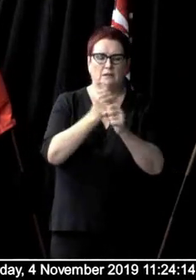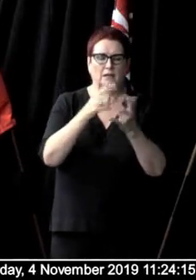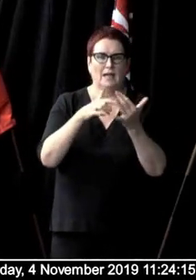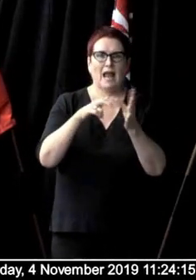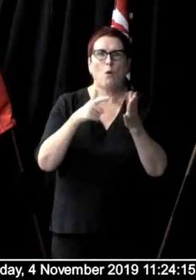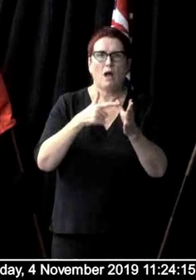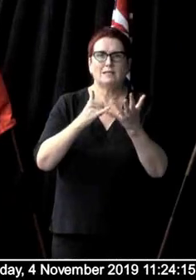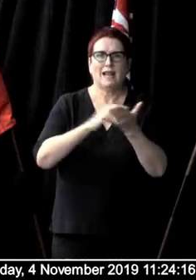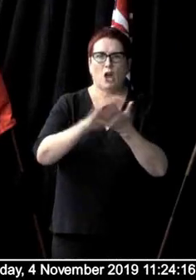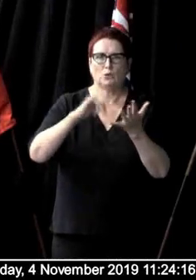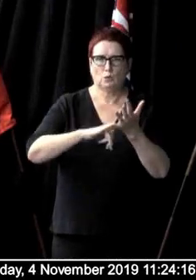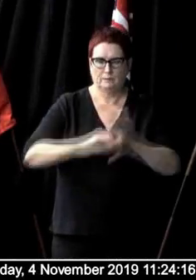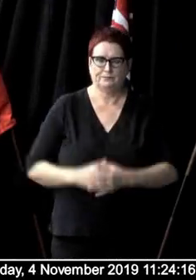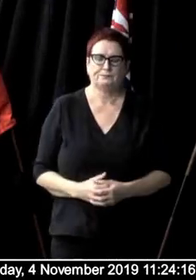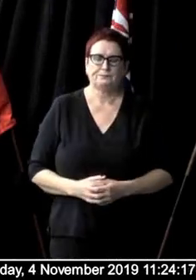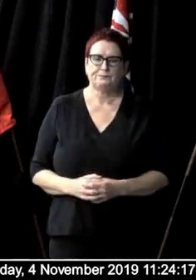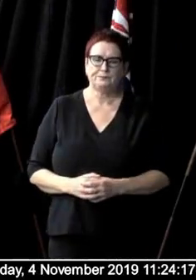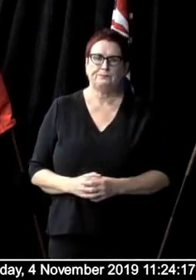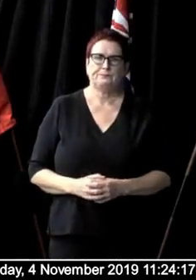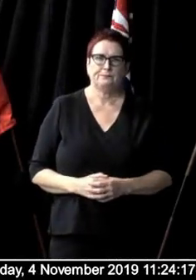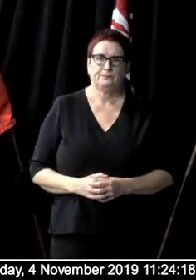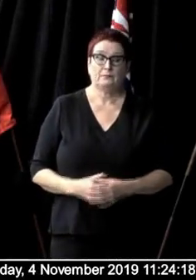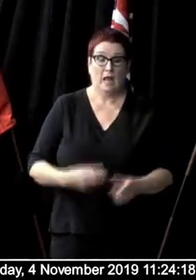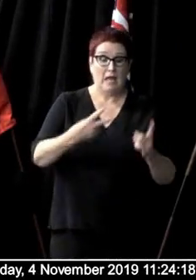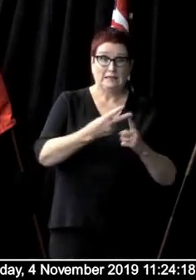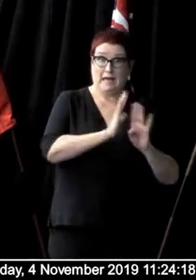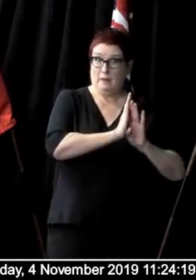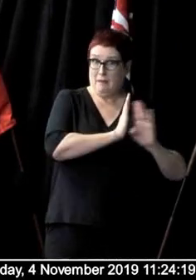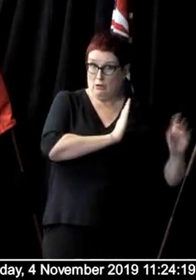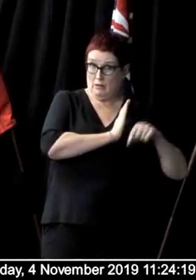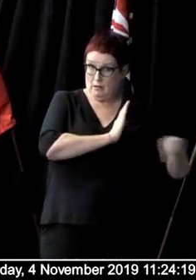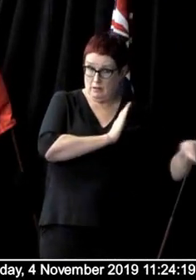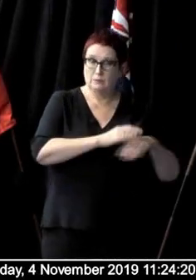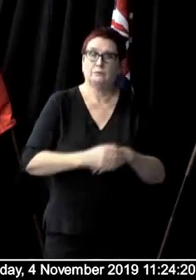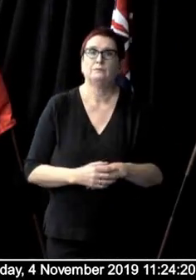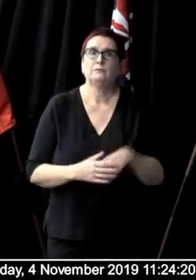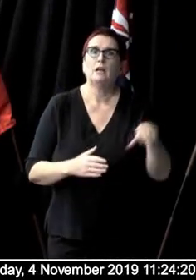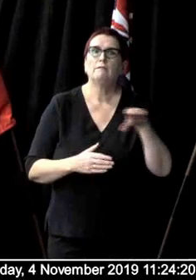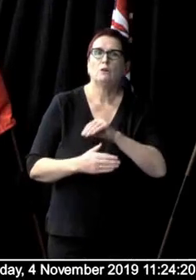In the second panel this Commission will hear from Ms Judith Fenoglio,